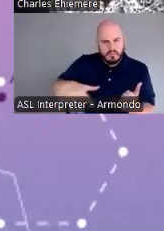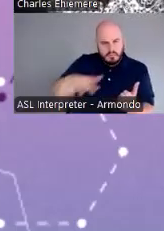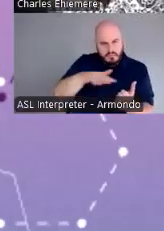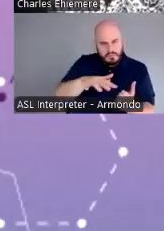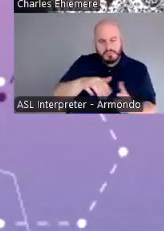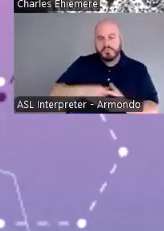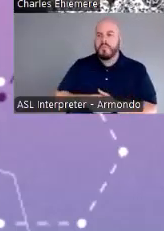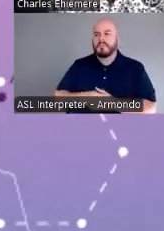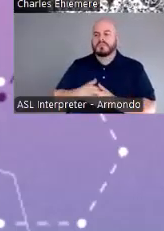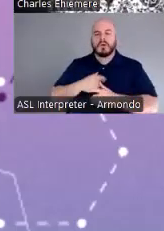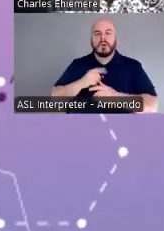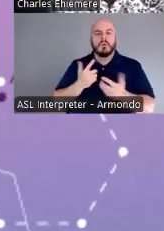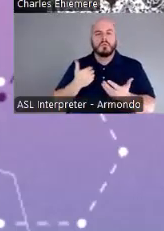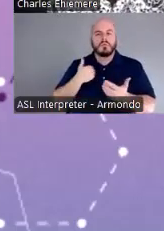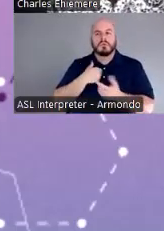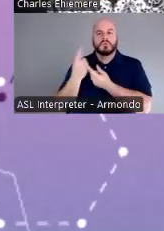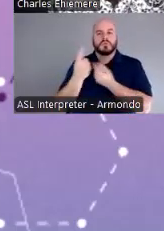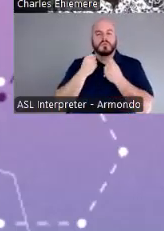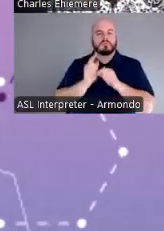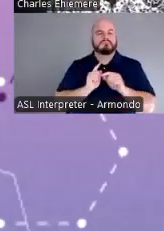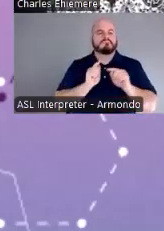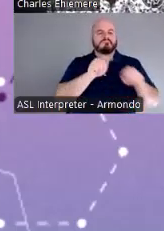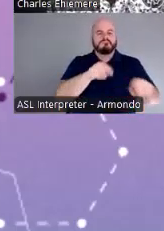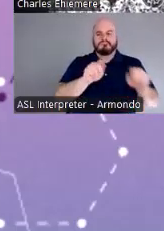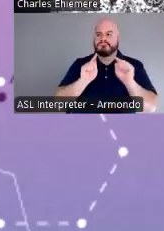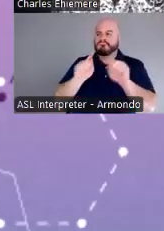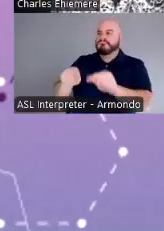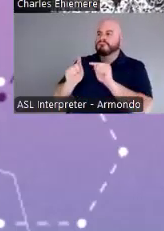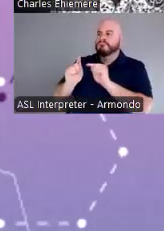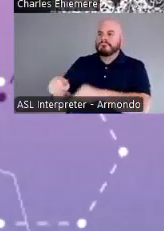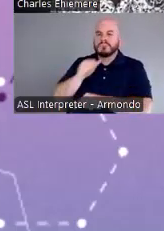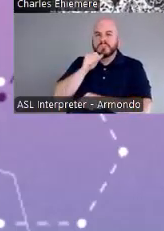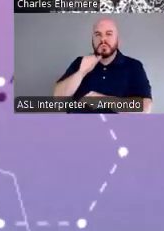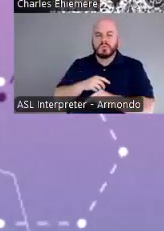them what could be the ideal platform for them,